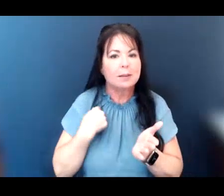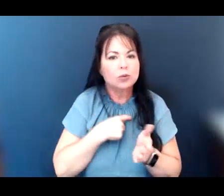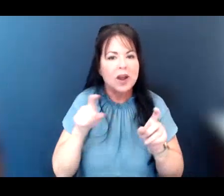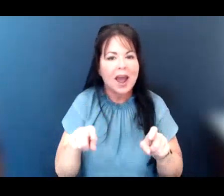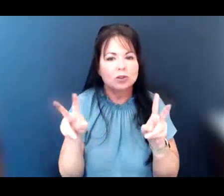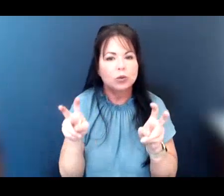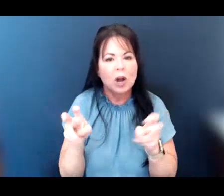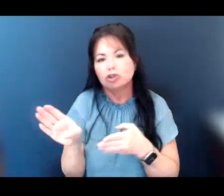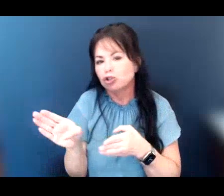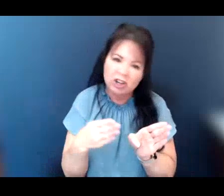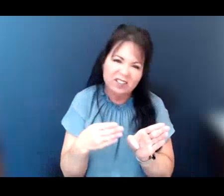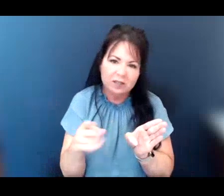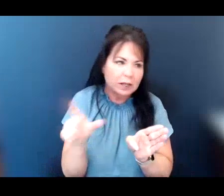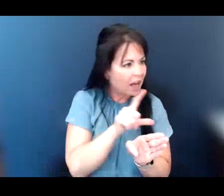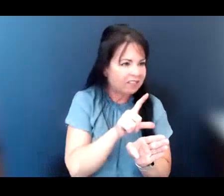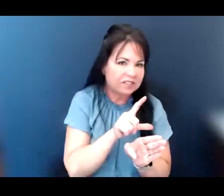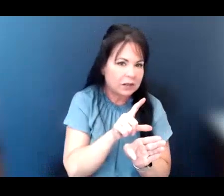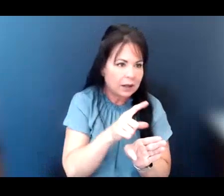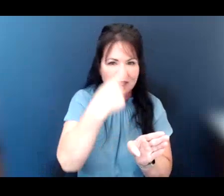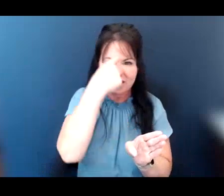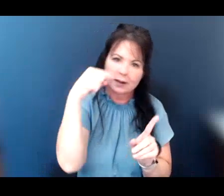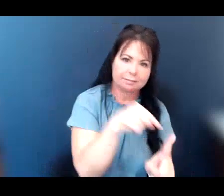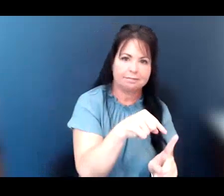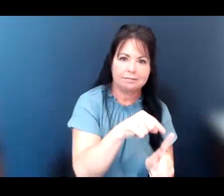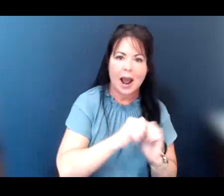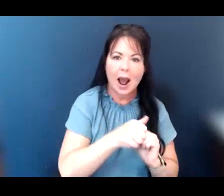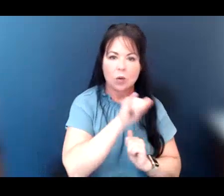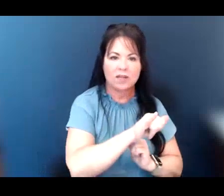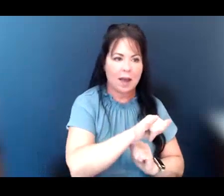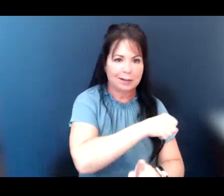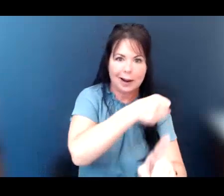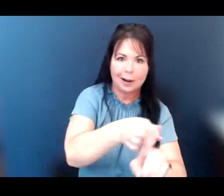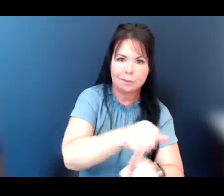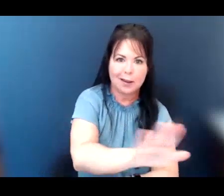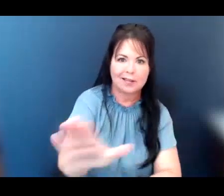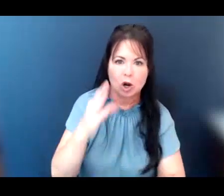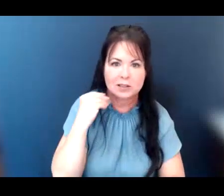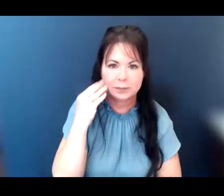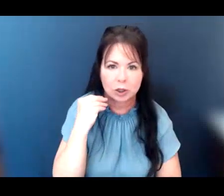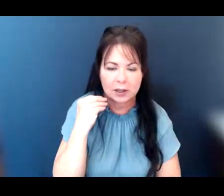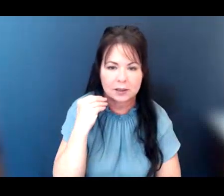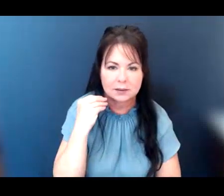and start thinking about how those things can impact a user experience and impact how our product is going to be used.